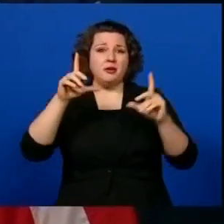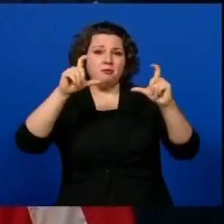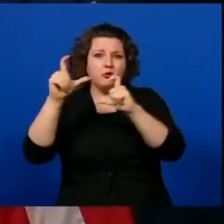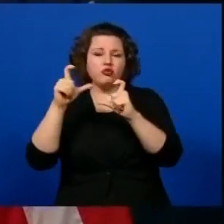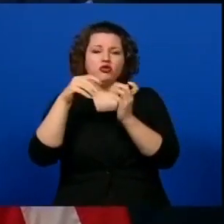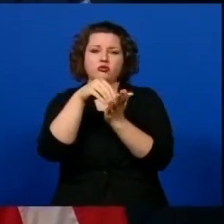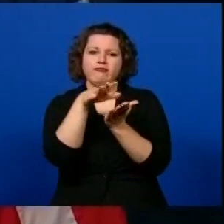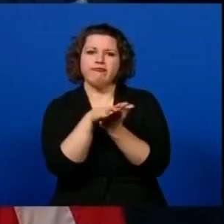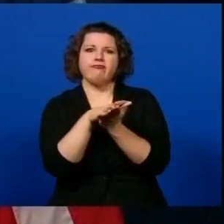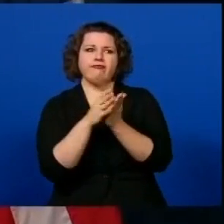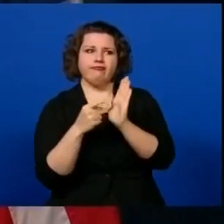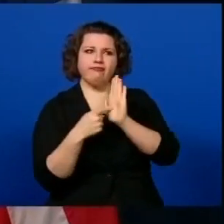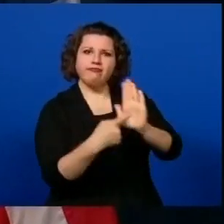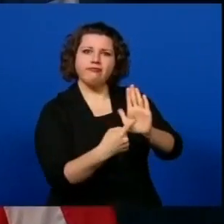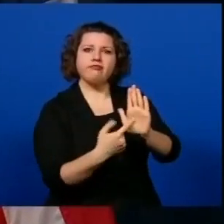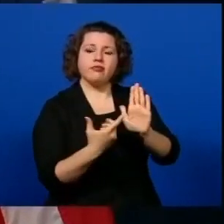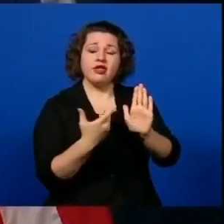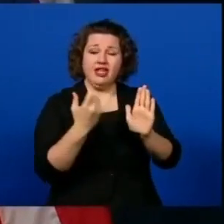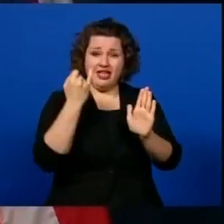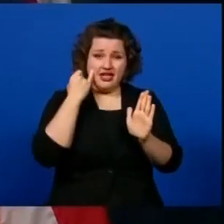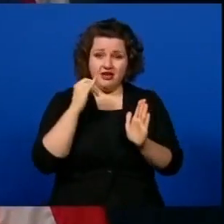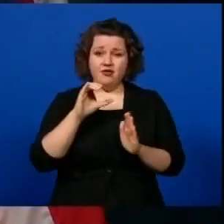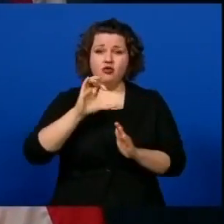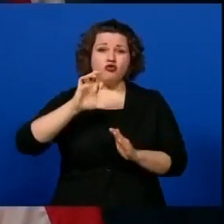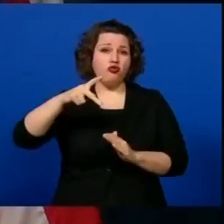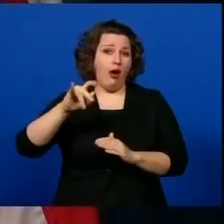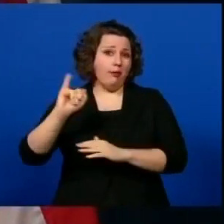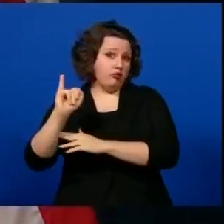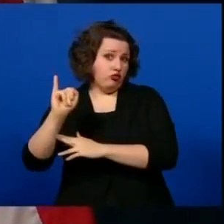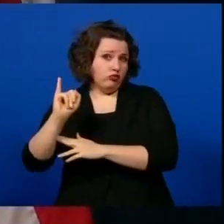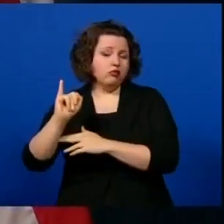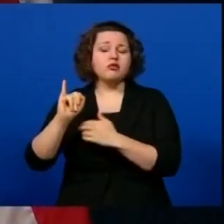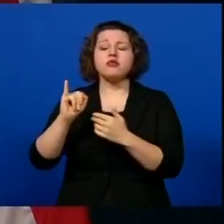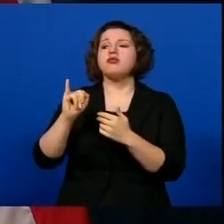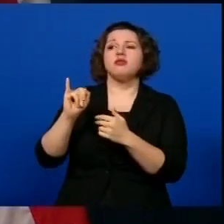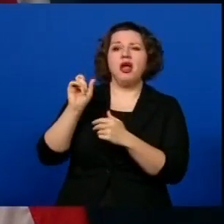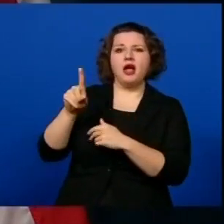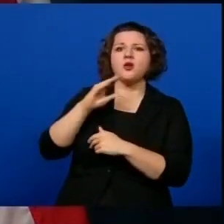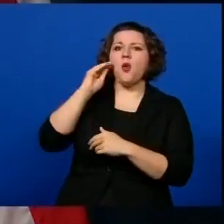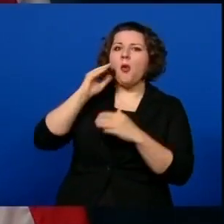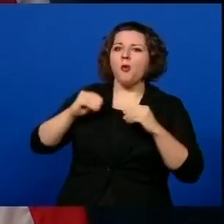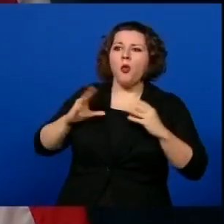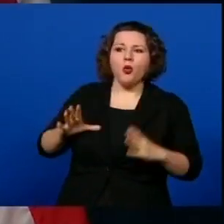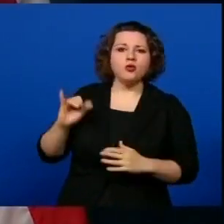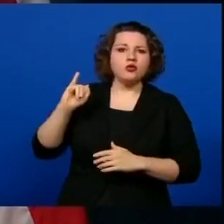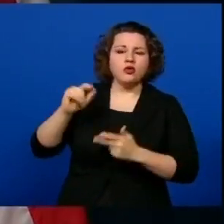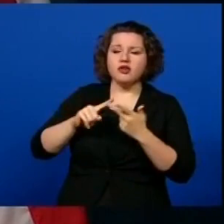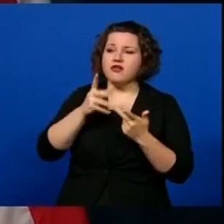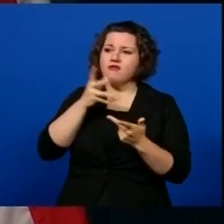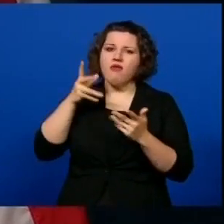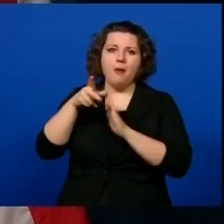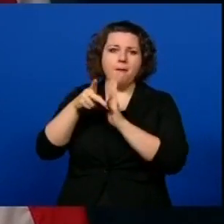Document if you have any kind of crop insurance. Check with your homeowners insurance, your farm policy. Make sure you're exploring